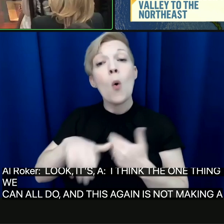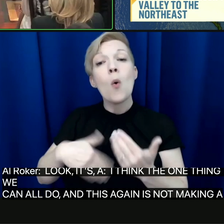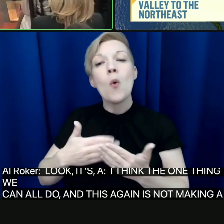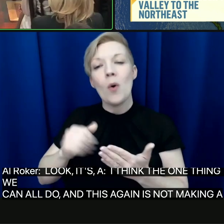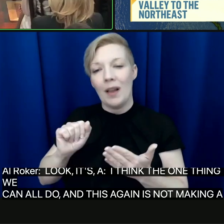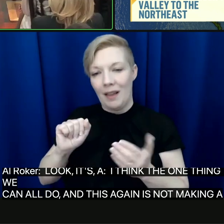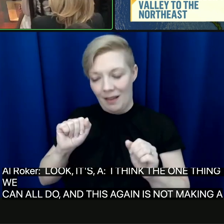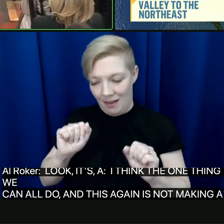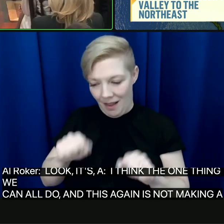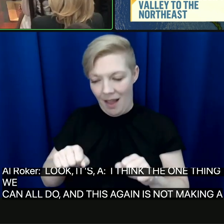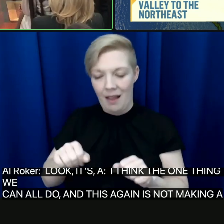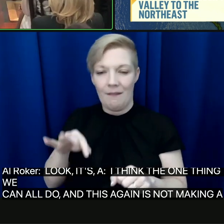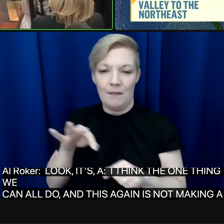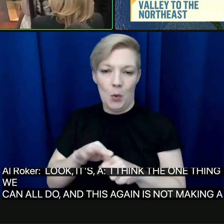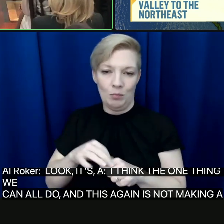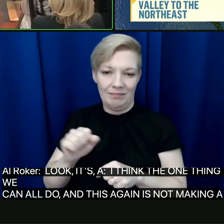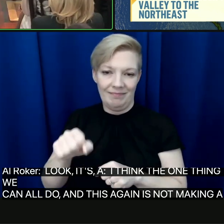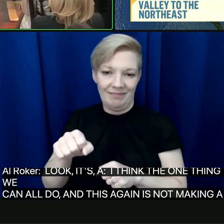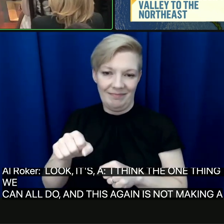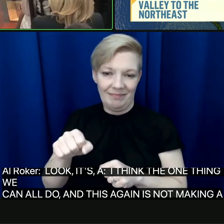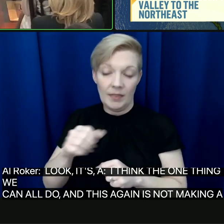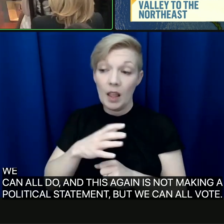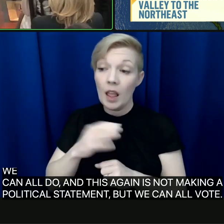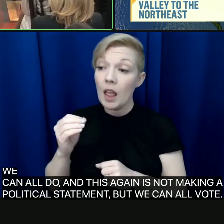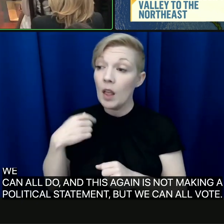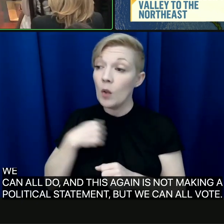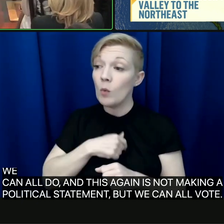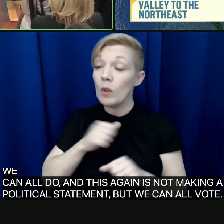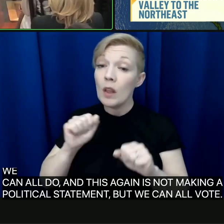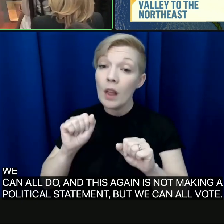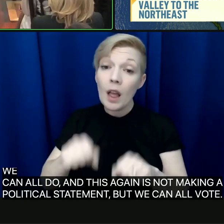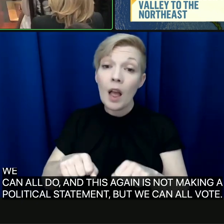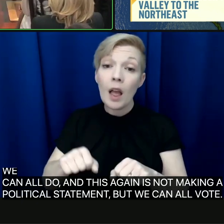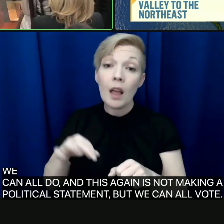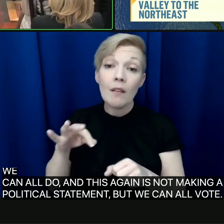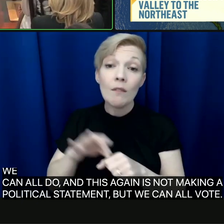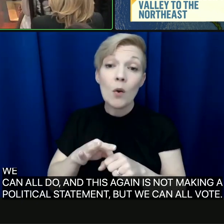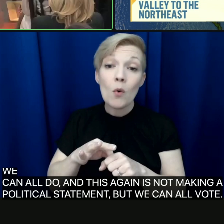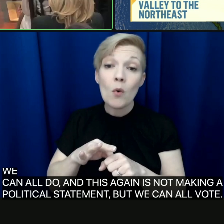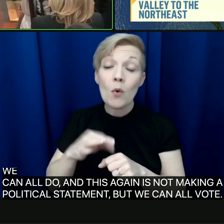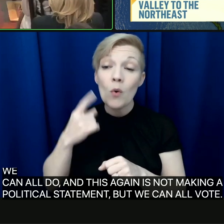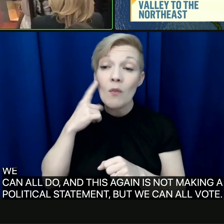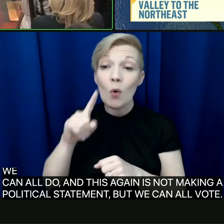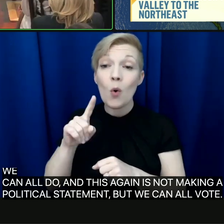and we can vote for elected officials